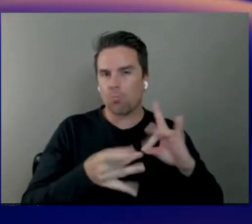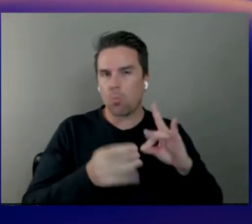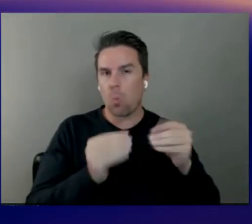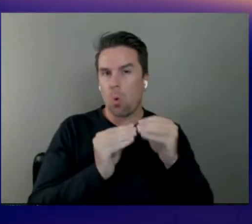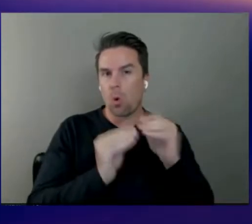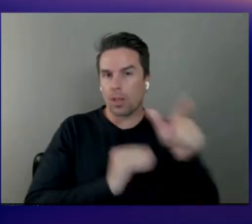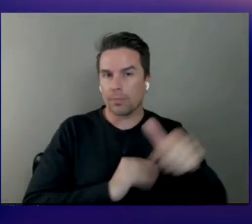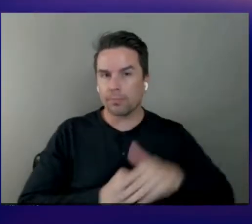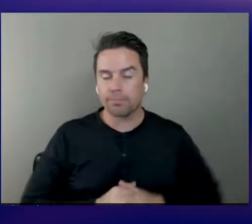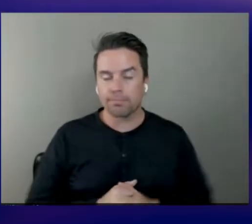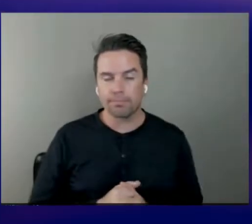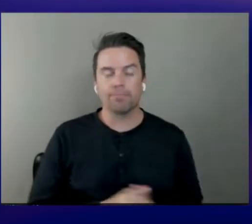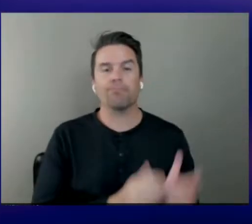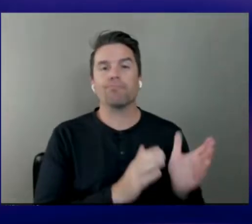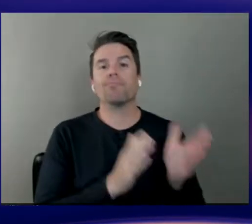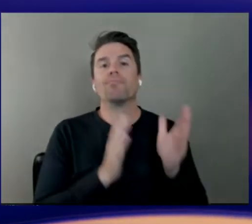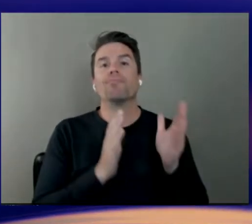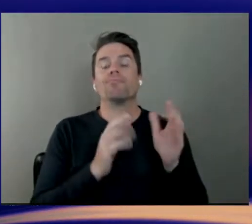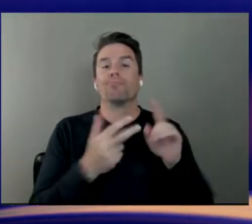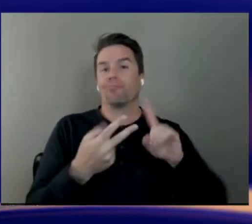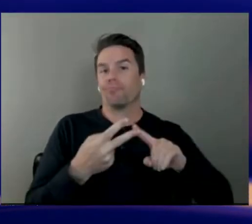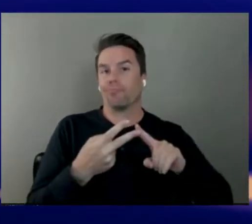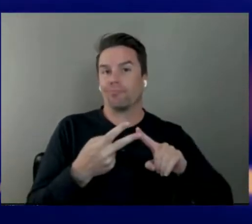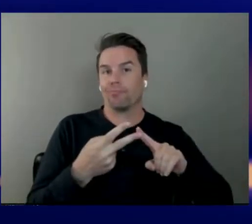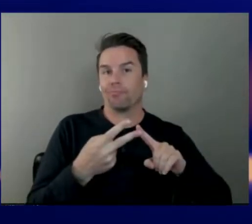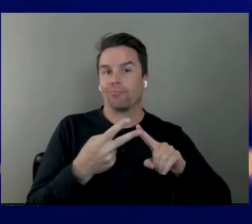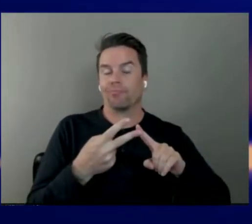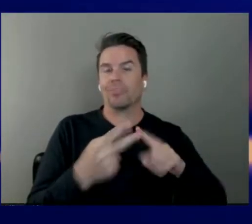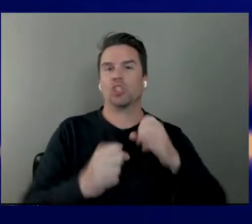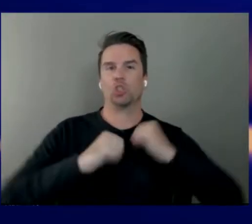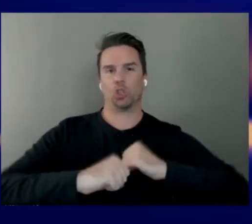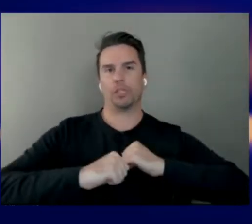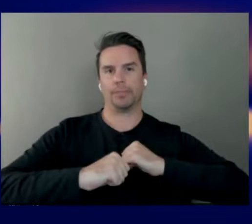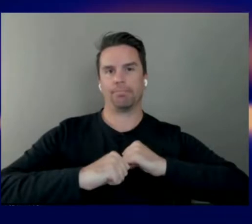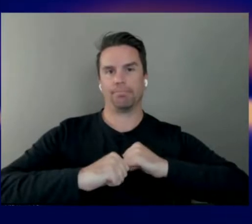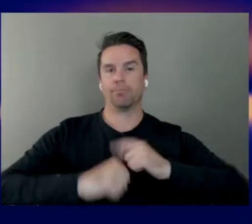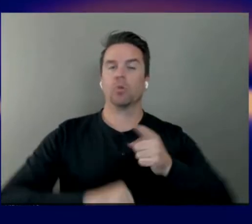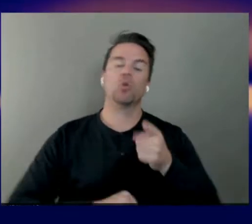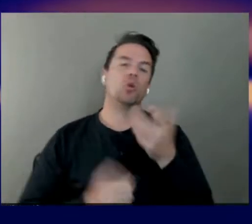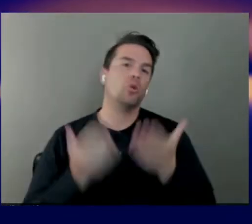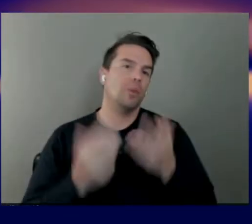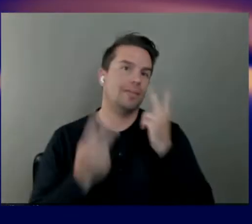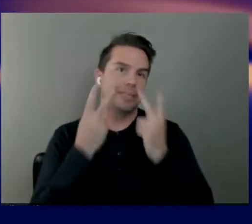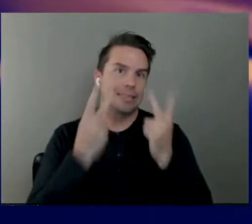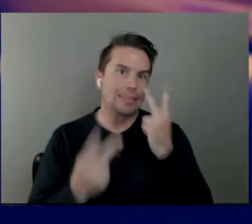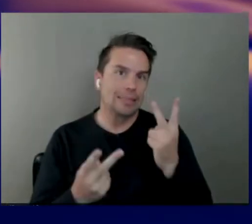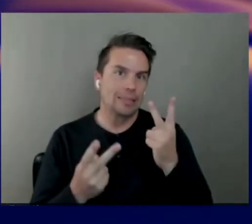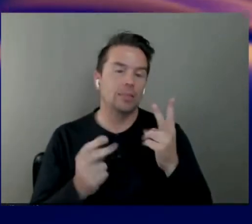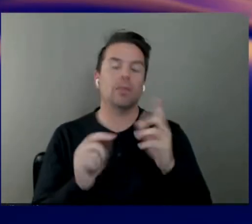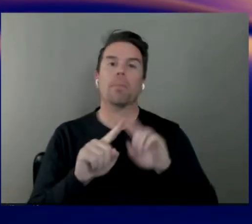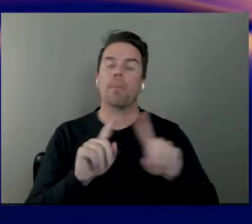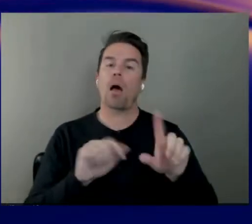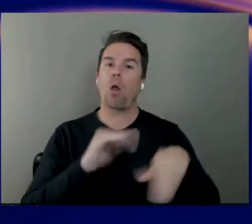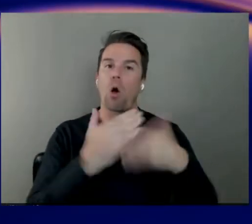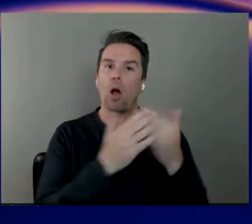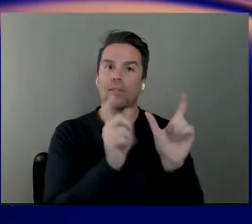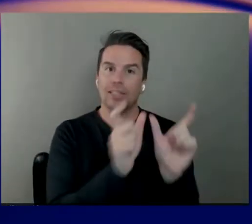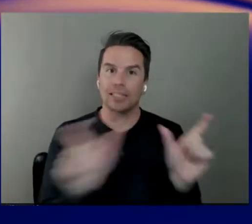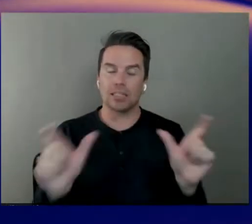another big area that we're focusing on is security. You may have seen this, but with all of the instances actually that launched in the last six months,